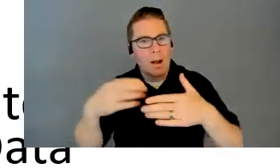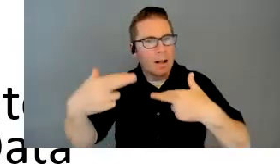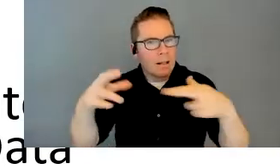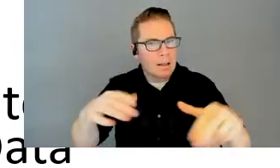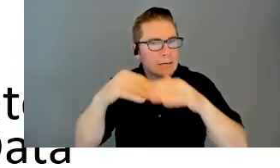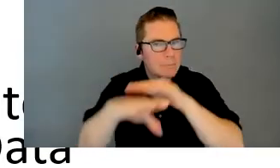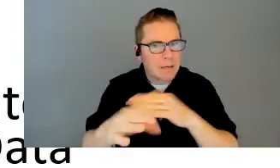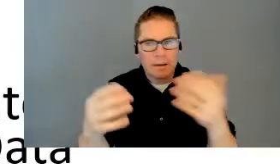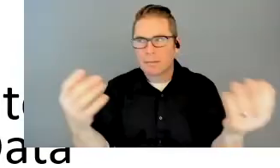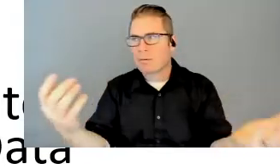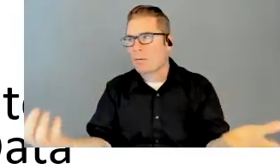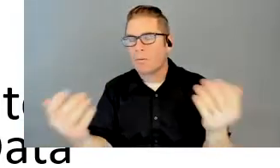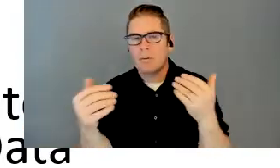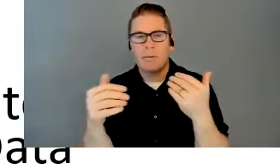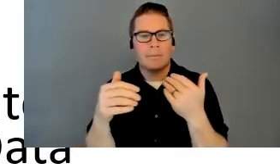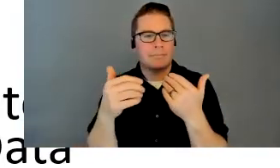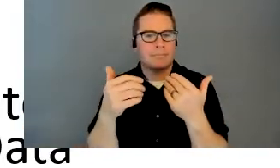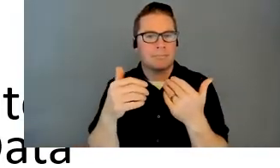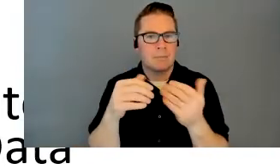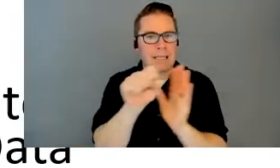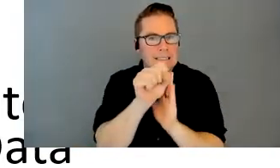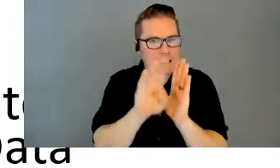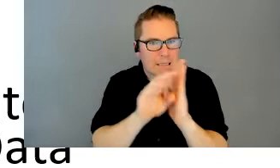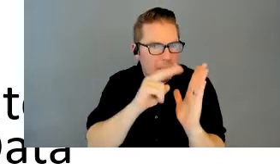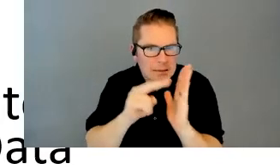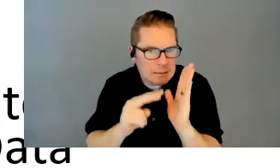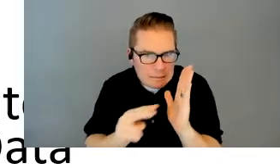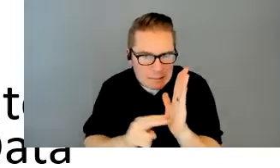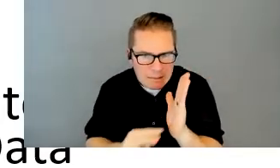black females are experiencing success in that class and not in this class,